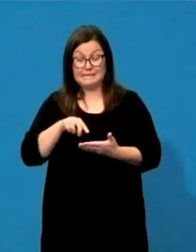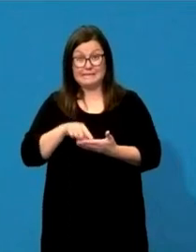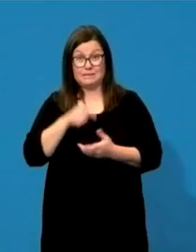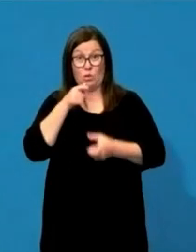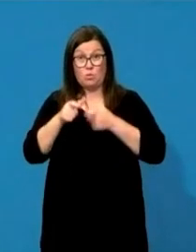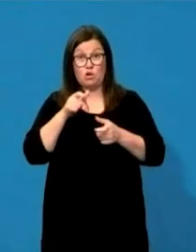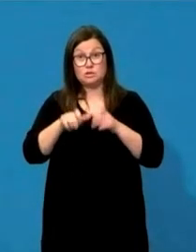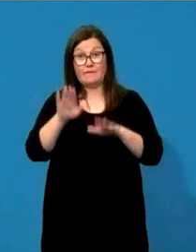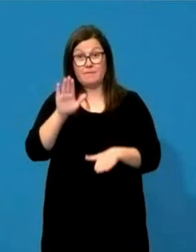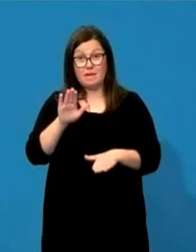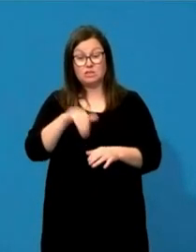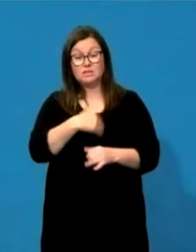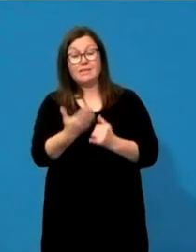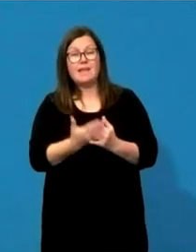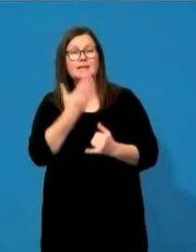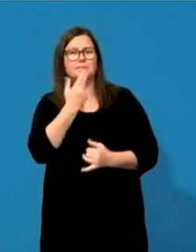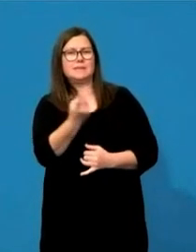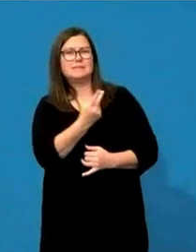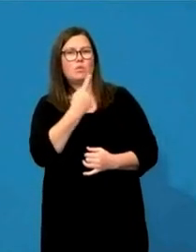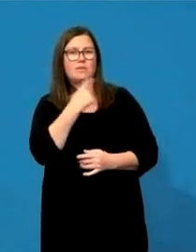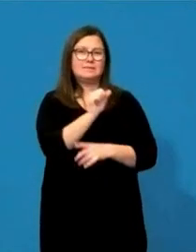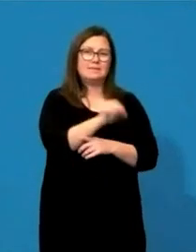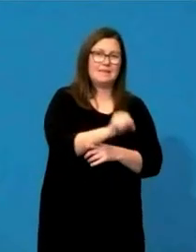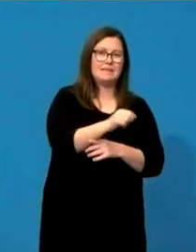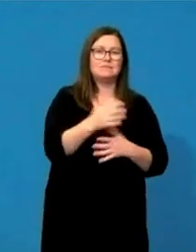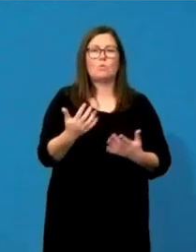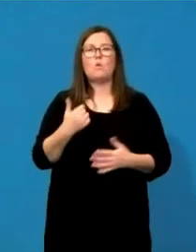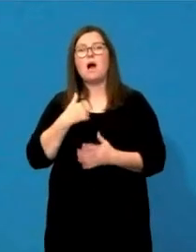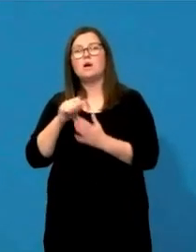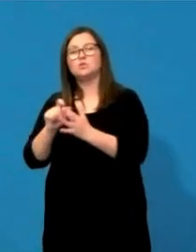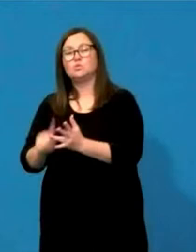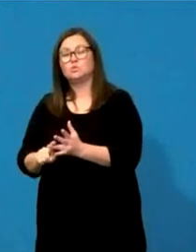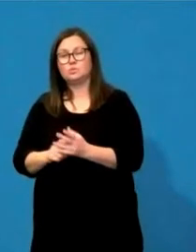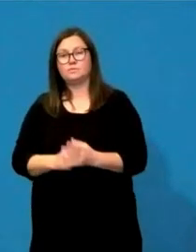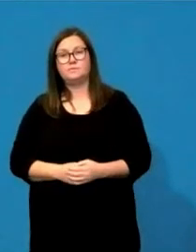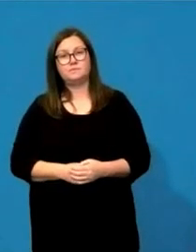case? The affirmations.